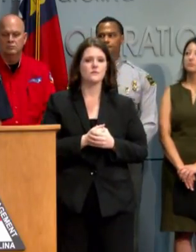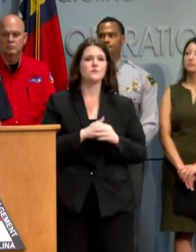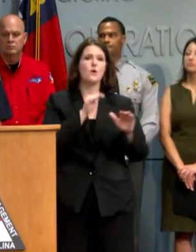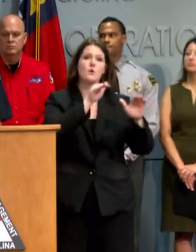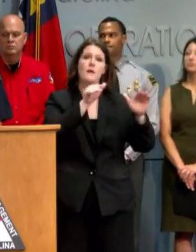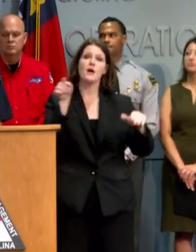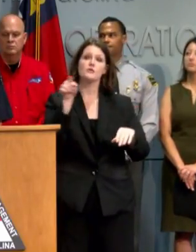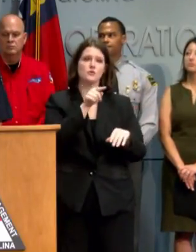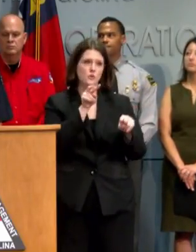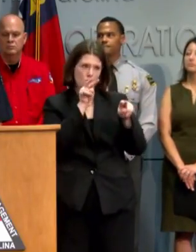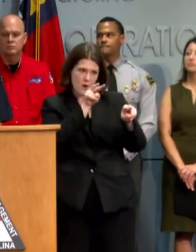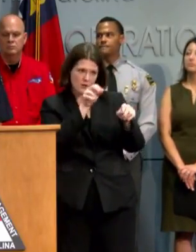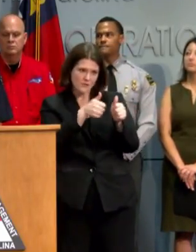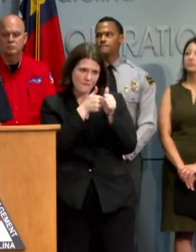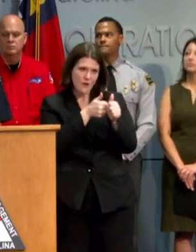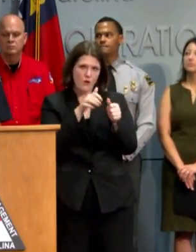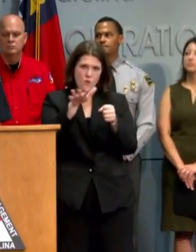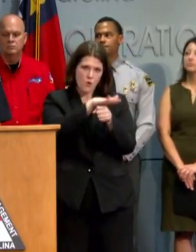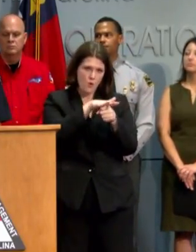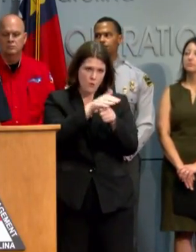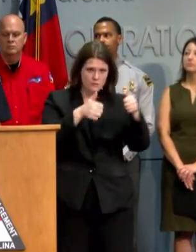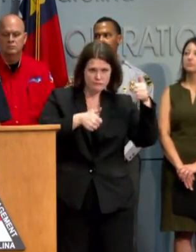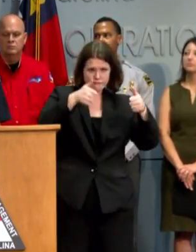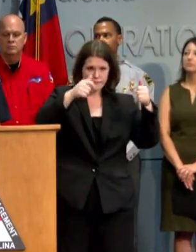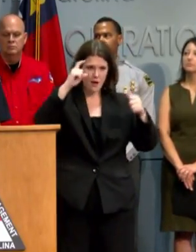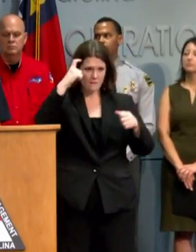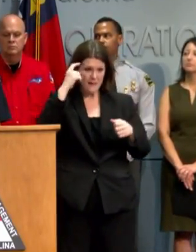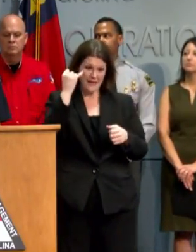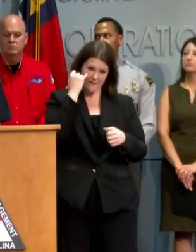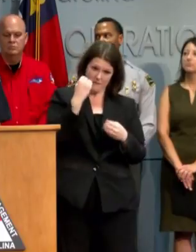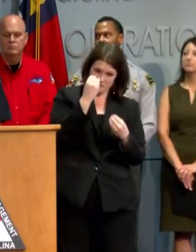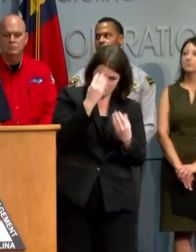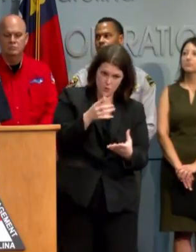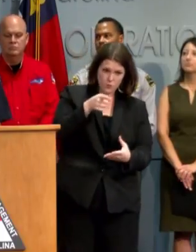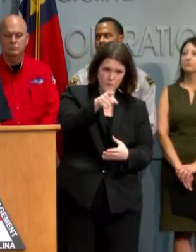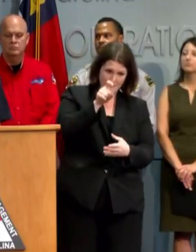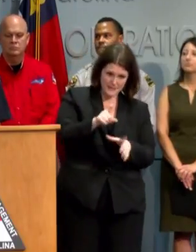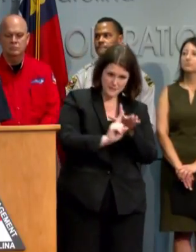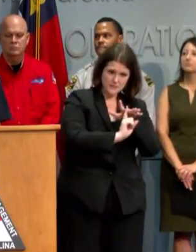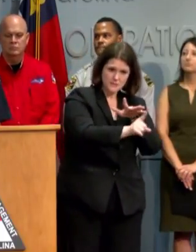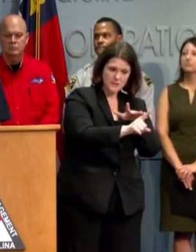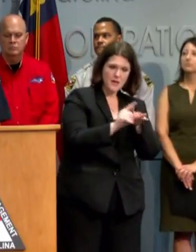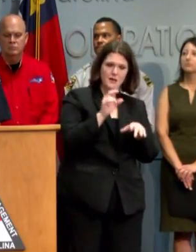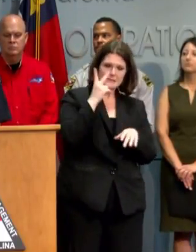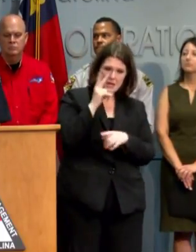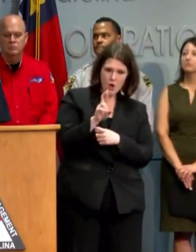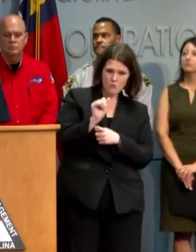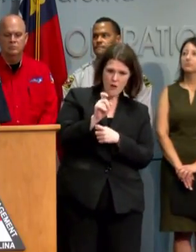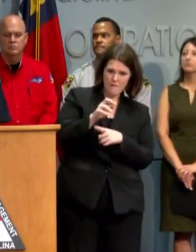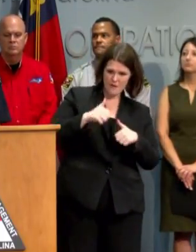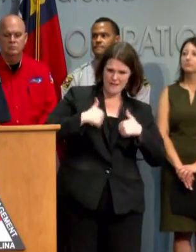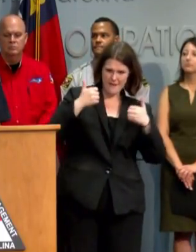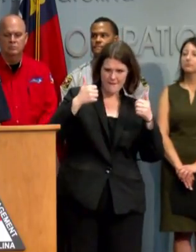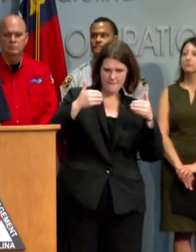THE LEADERSHIP OF OUR LOCAL PARTNERS ARE MAKING THIS RESPONSE SUCCESSFUL. AND I ALSO WANT TO REMIND